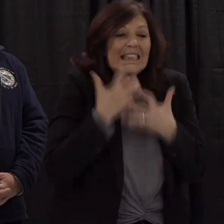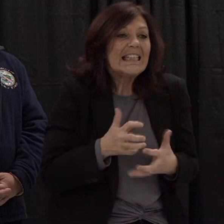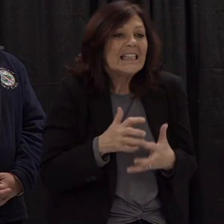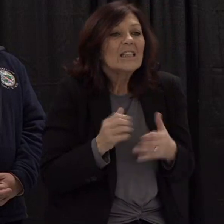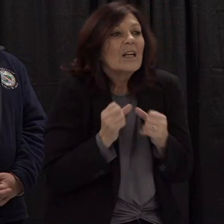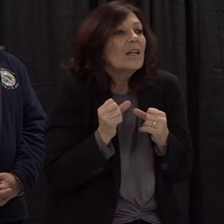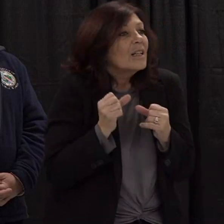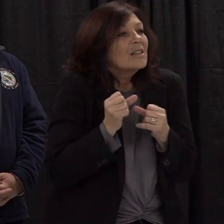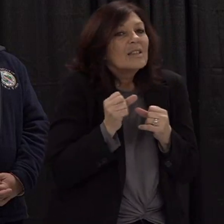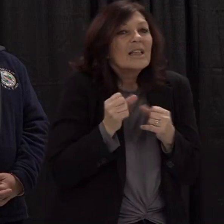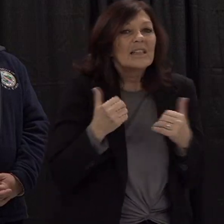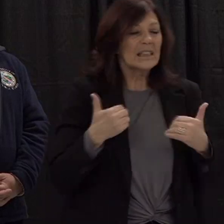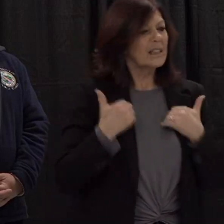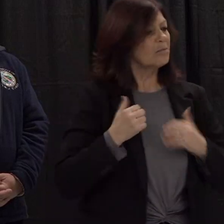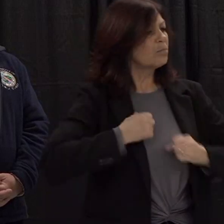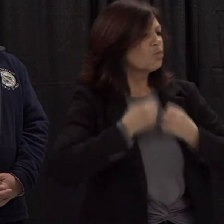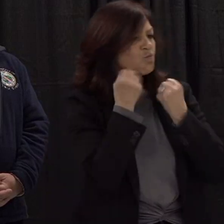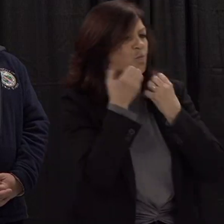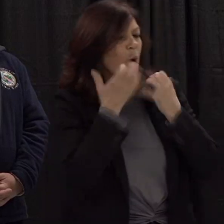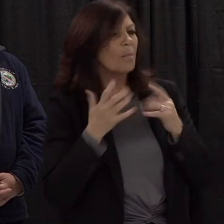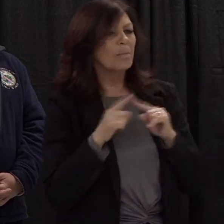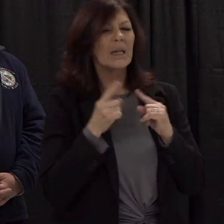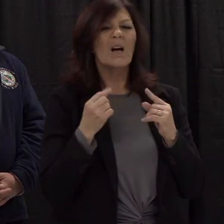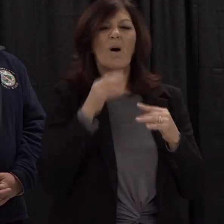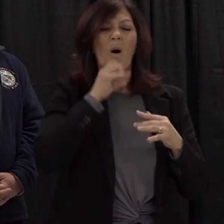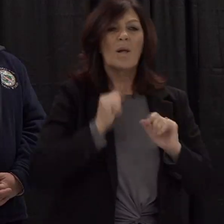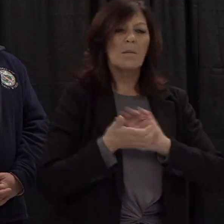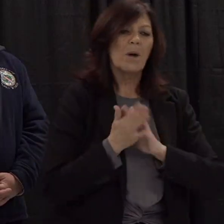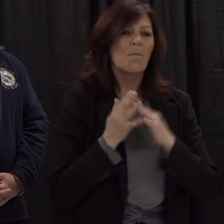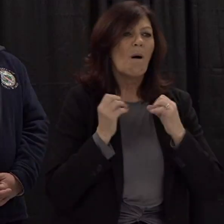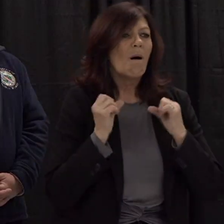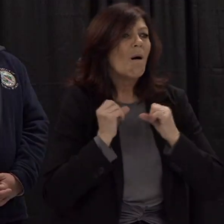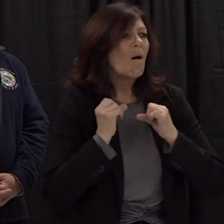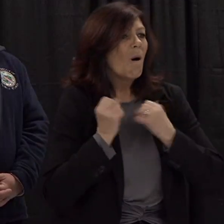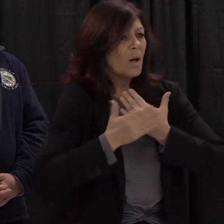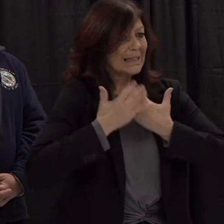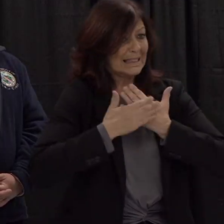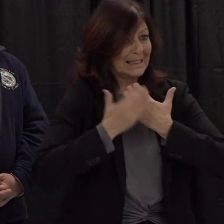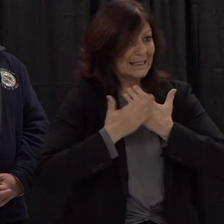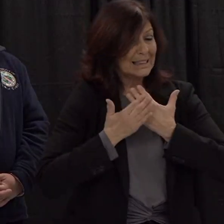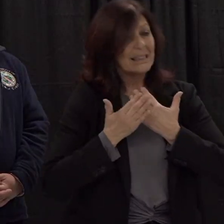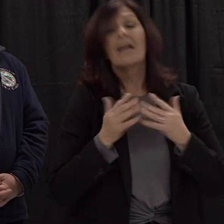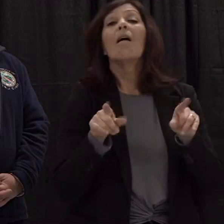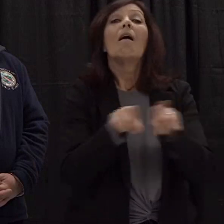as as younger adults or children. So they become cold much more easily and then also their nervous